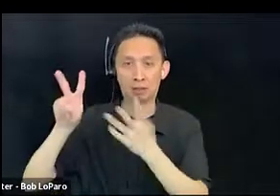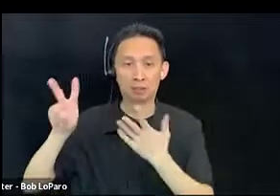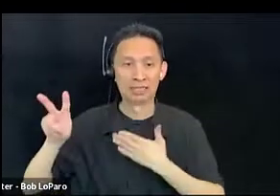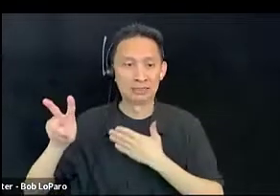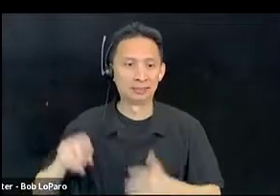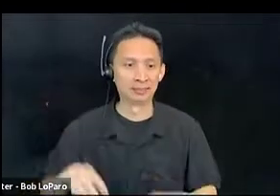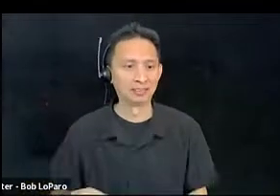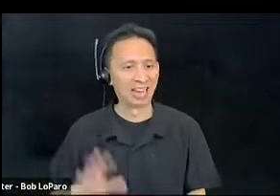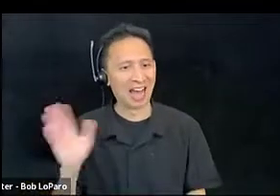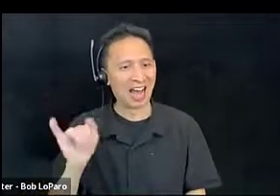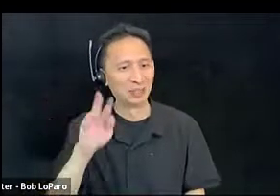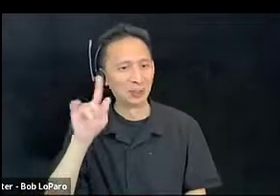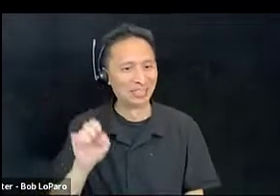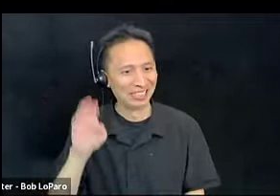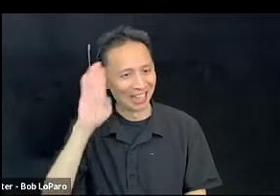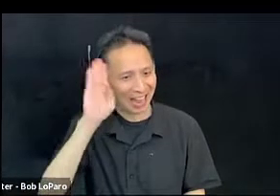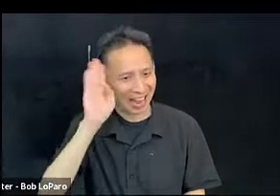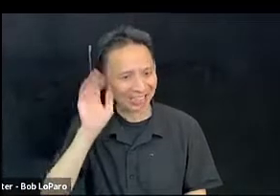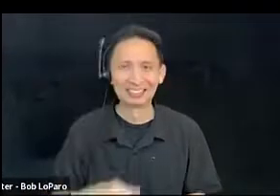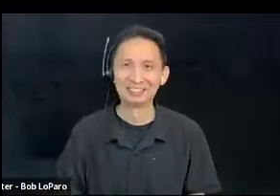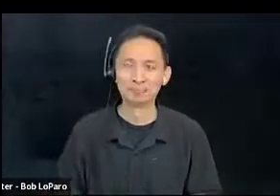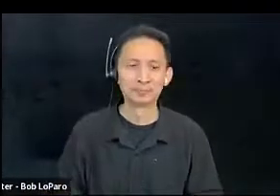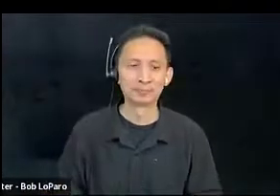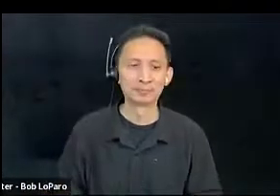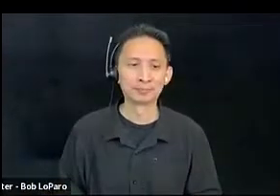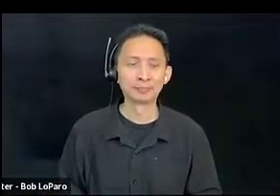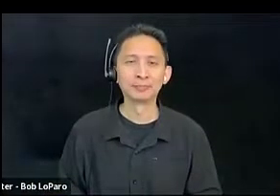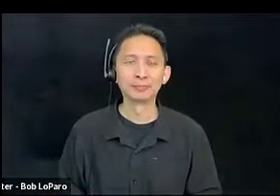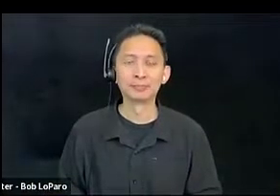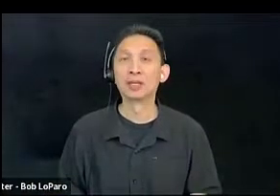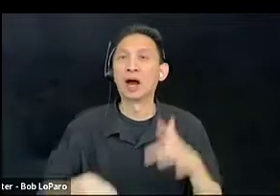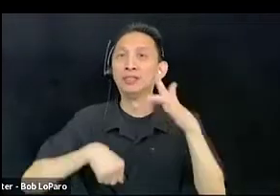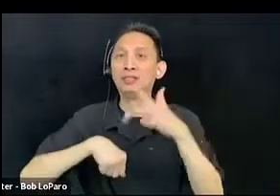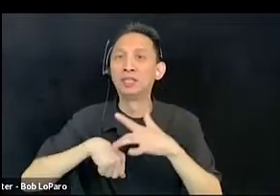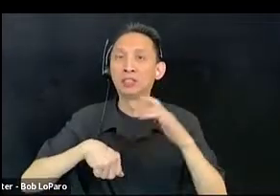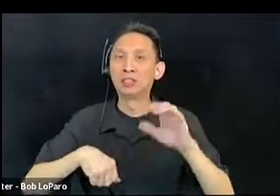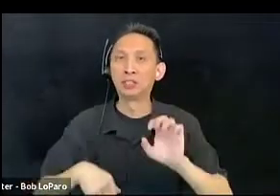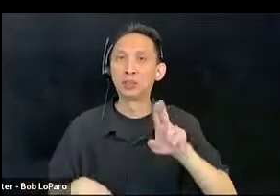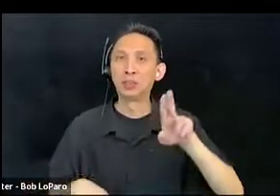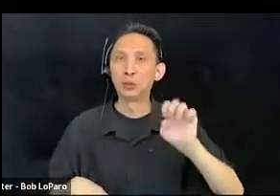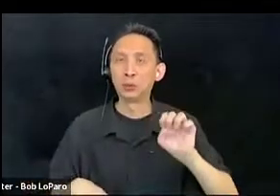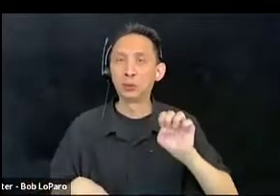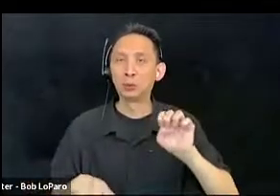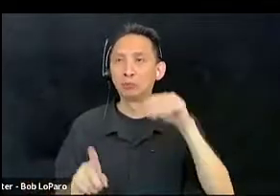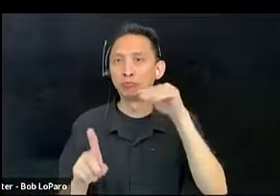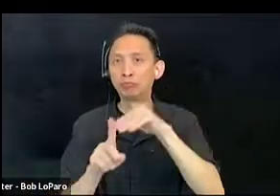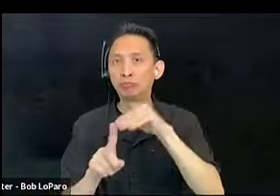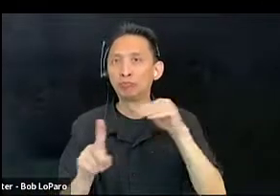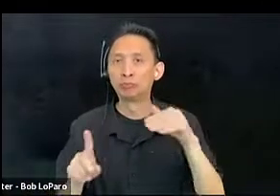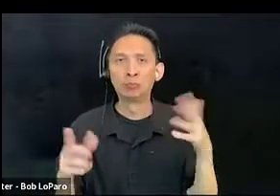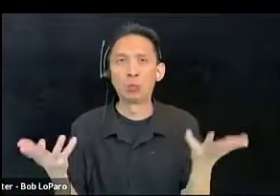So, a touch cue is essentially a light touch that is made consistently.